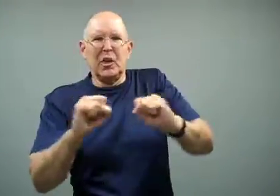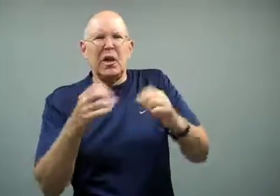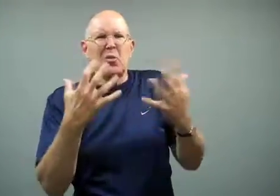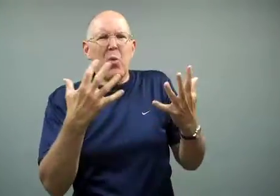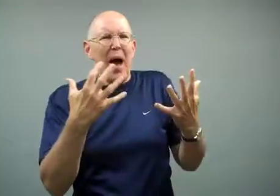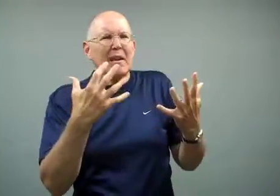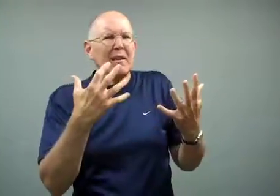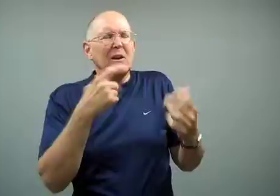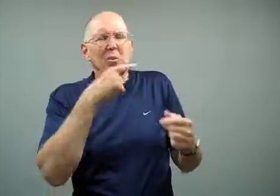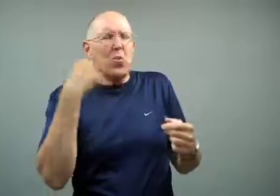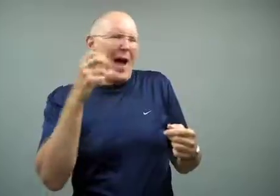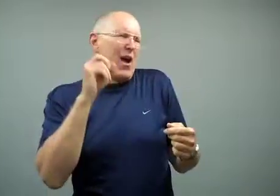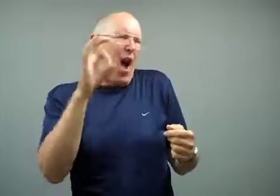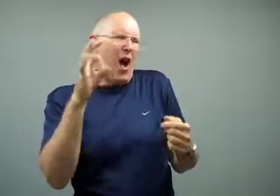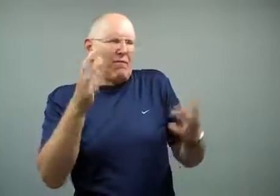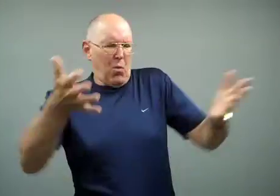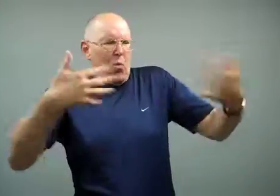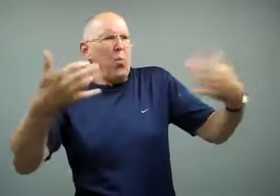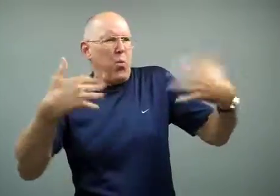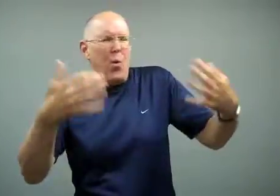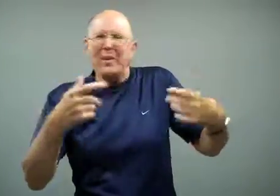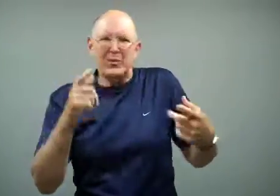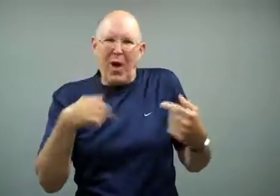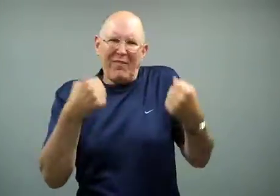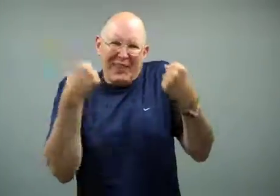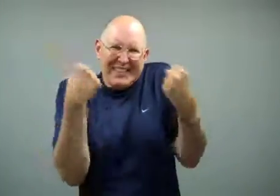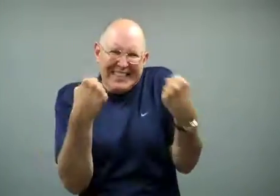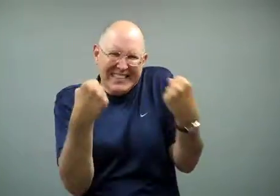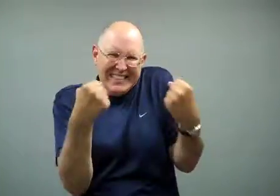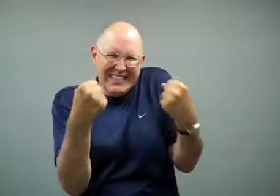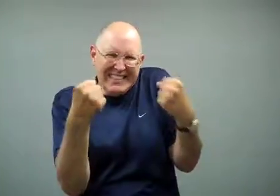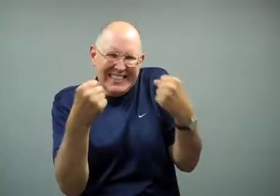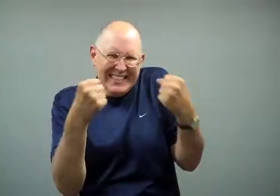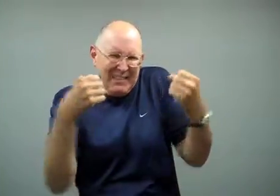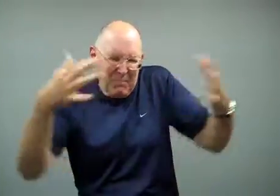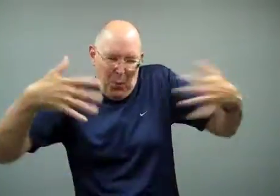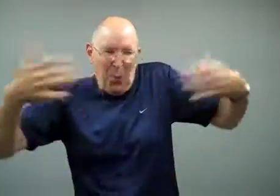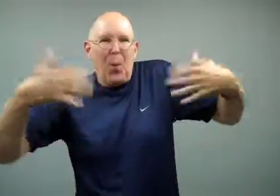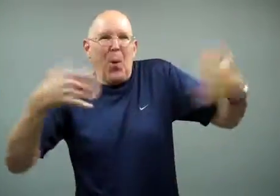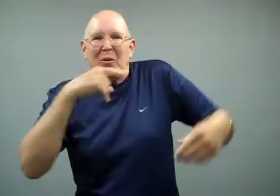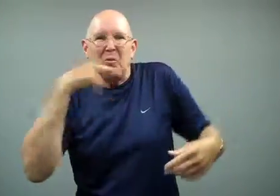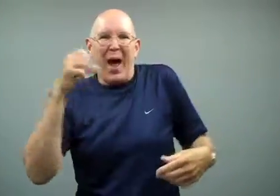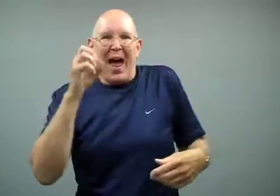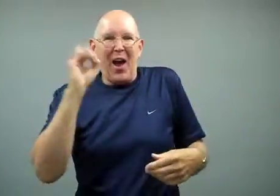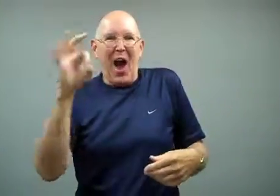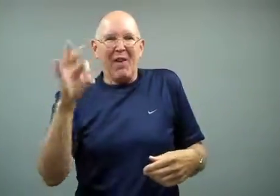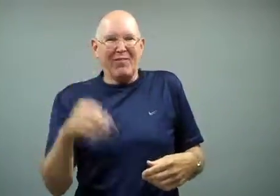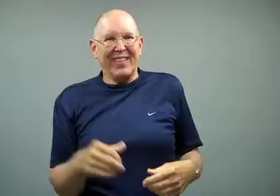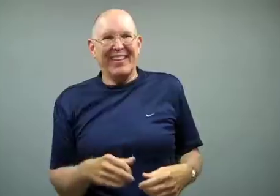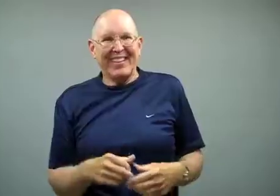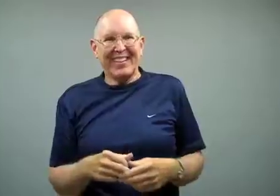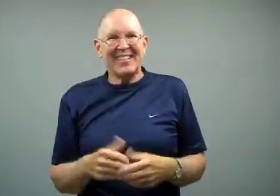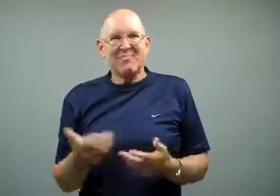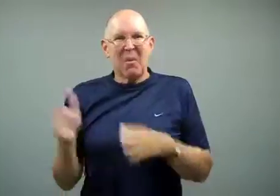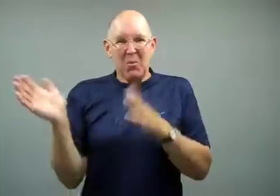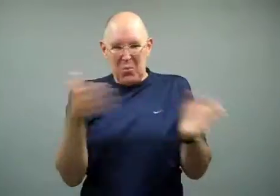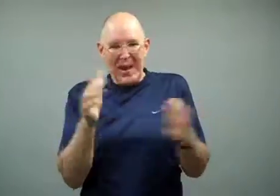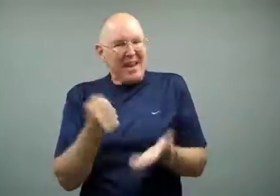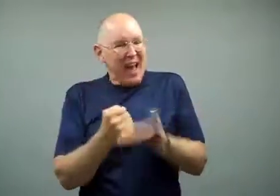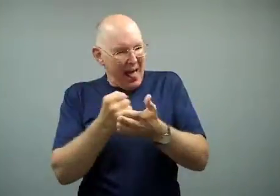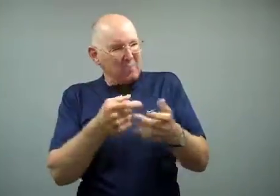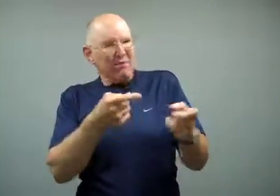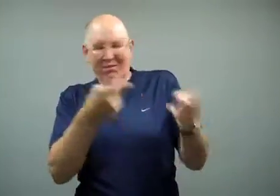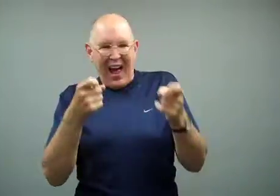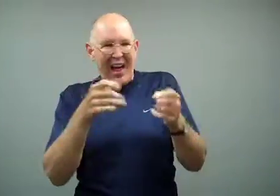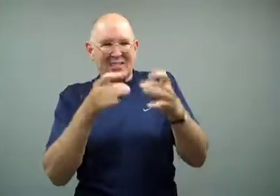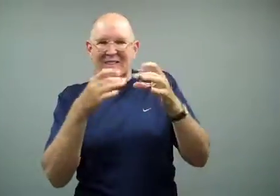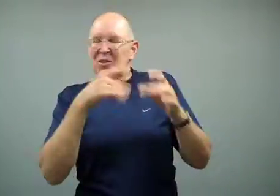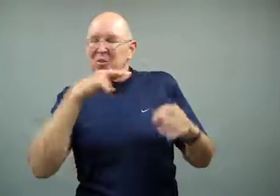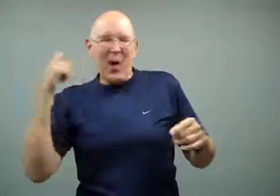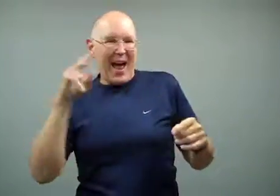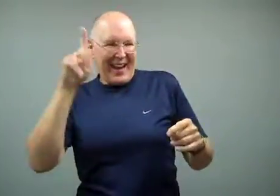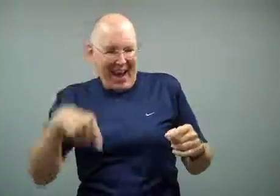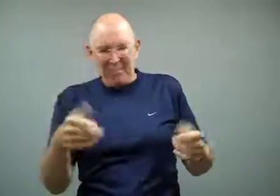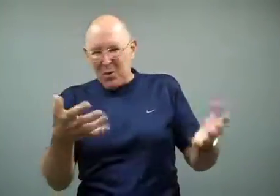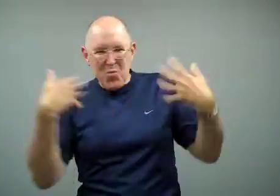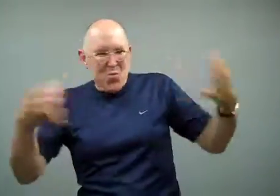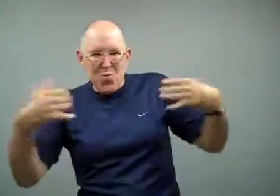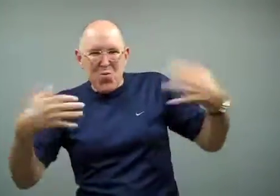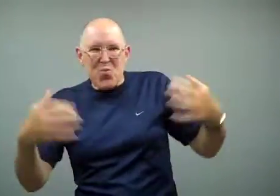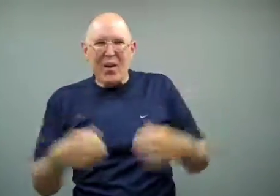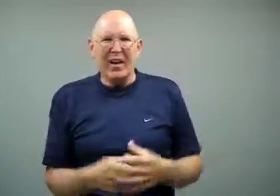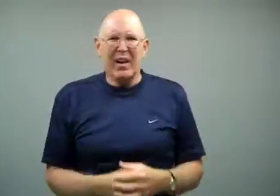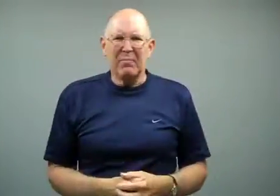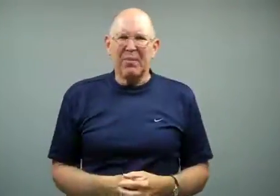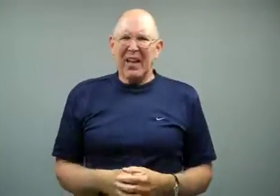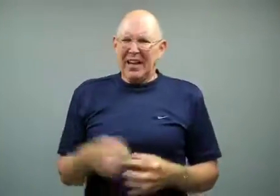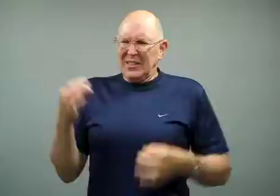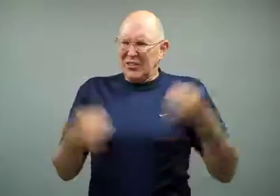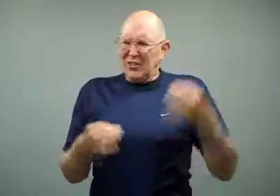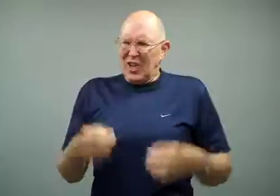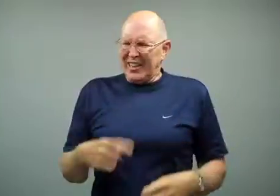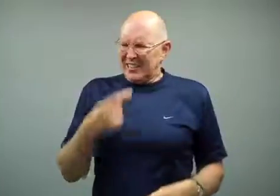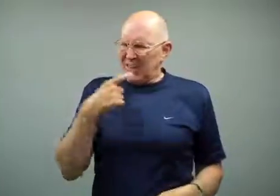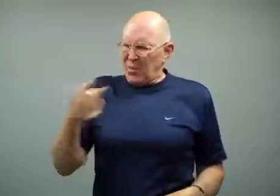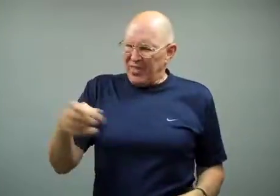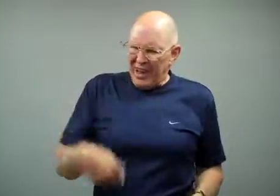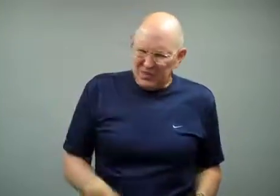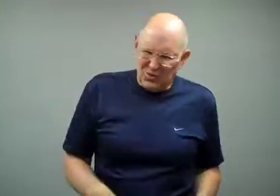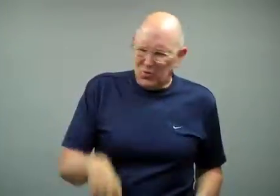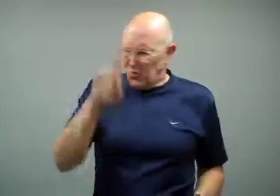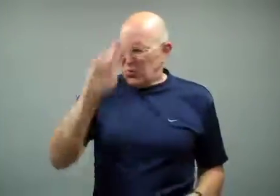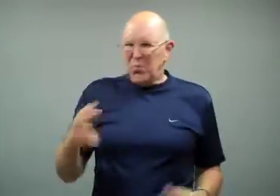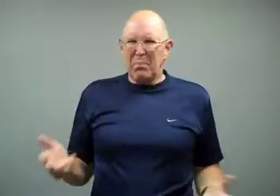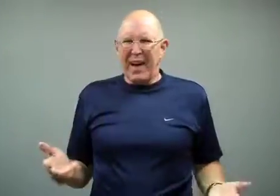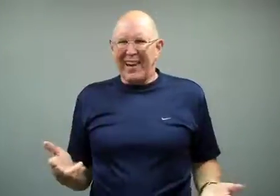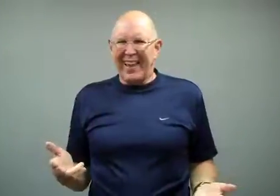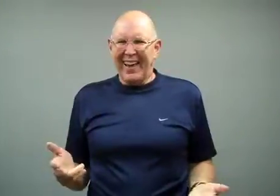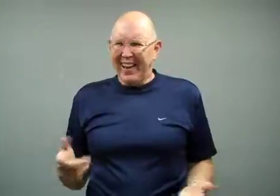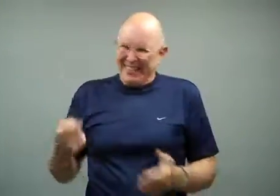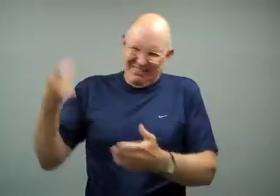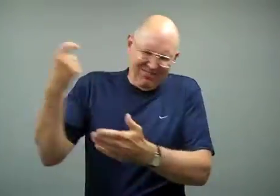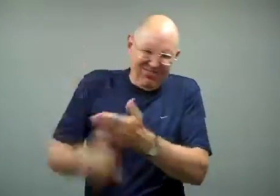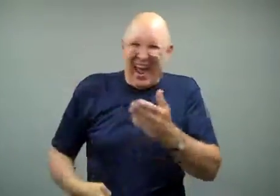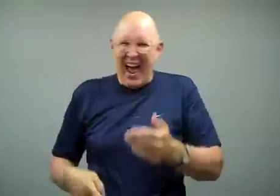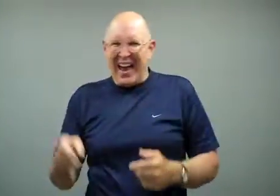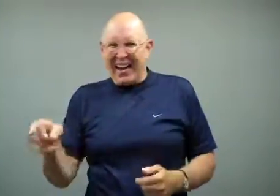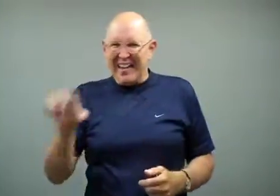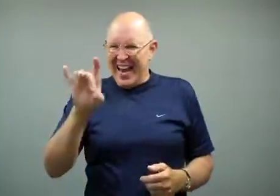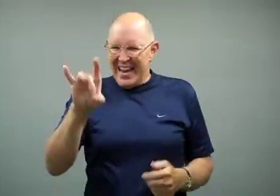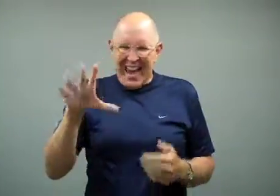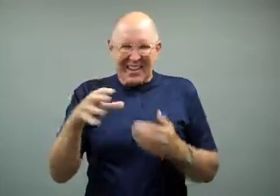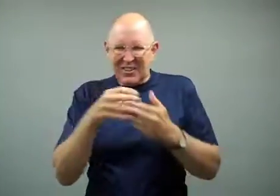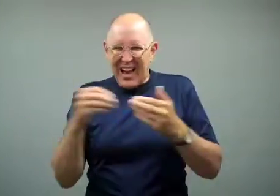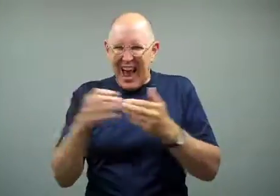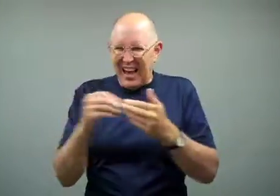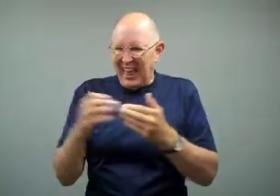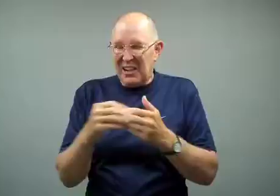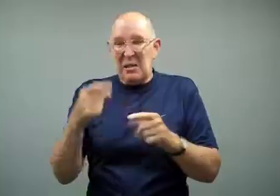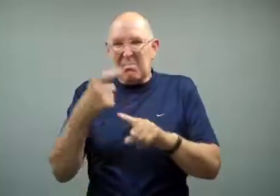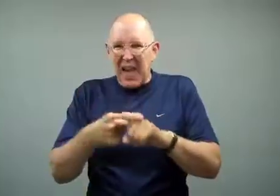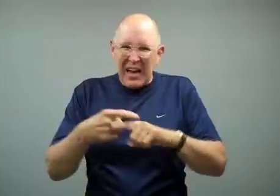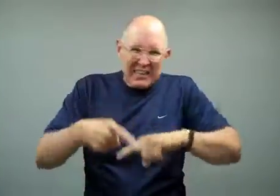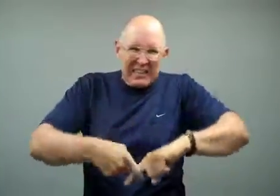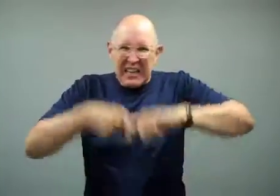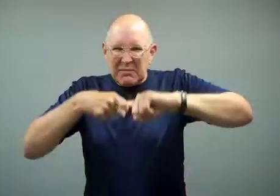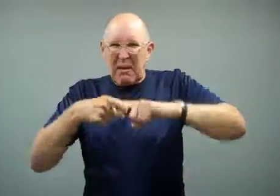so he decided to drive that fast so the wind would dry the car off.